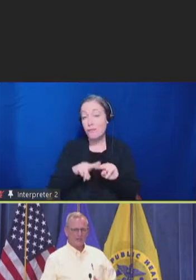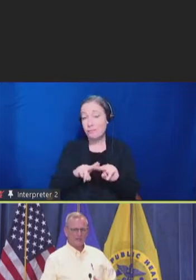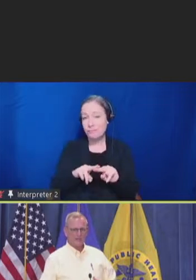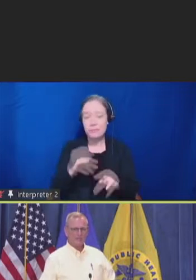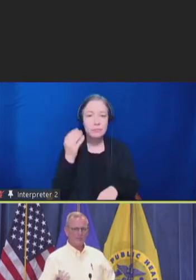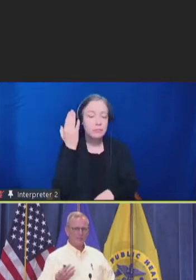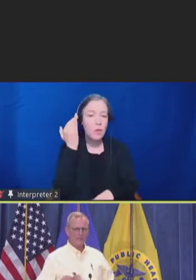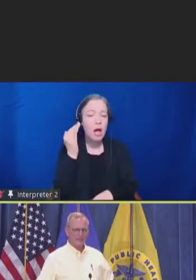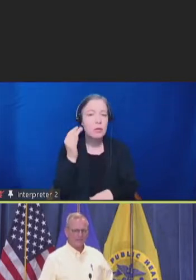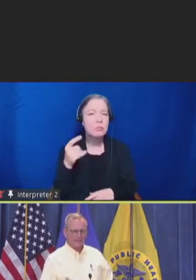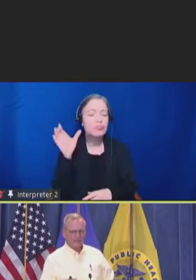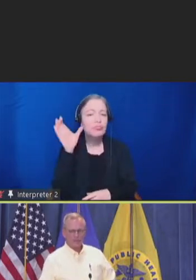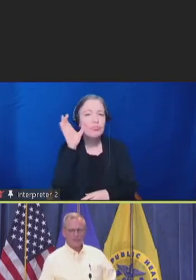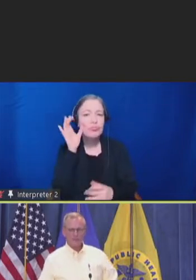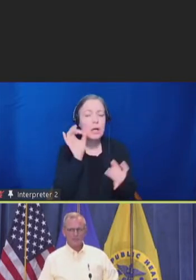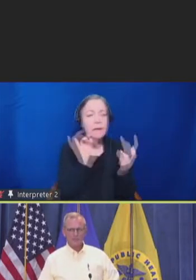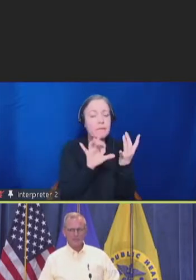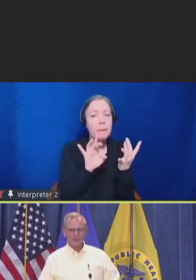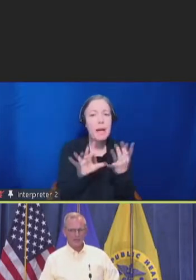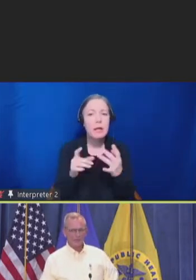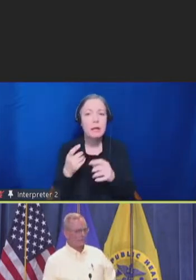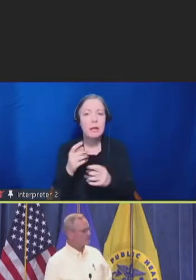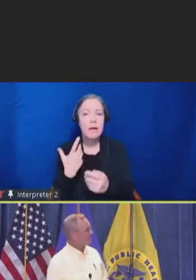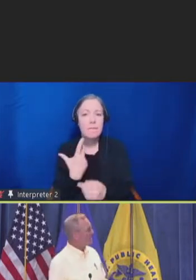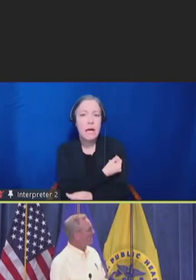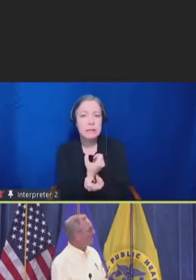from people looking at it in many different angles.